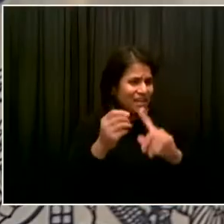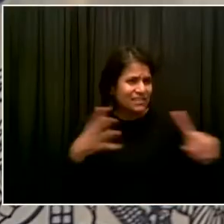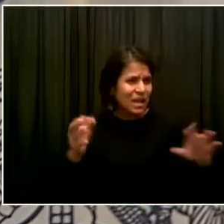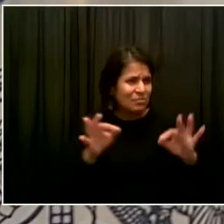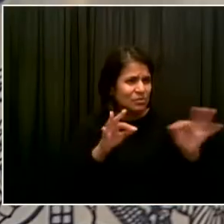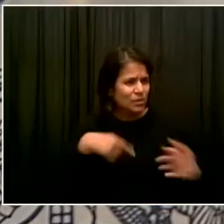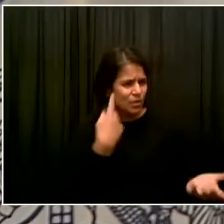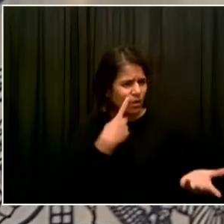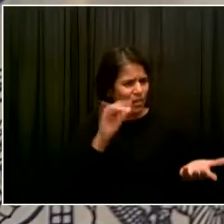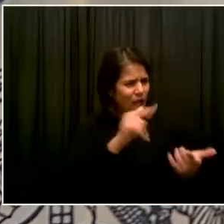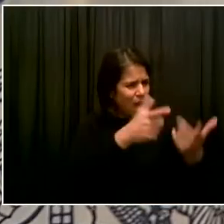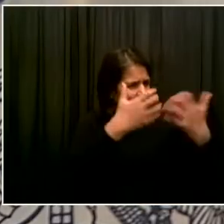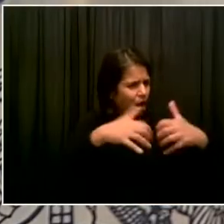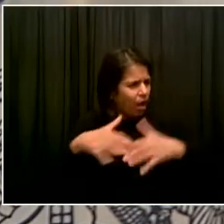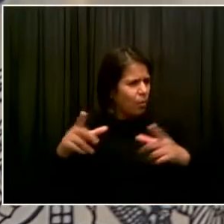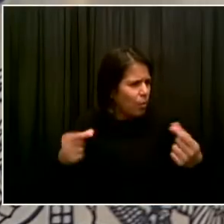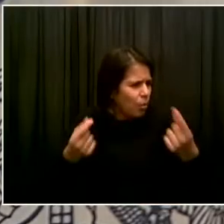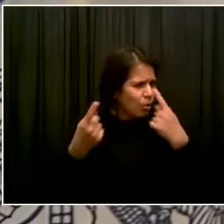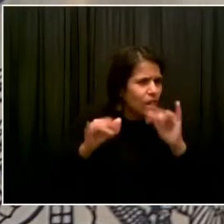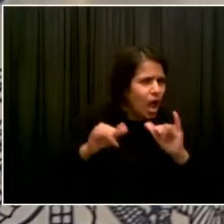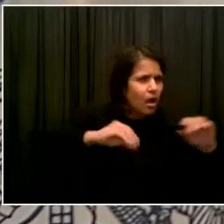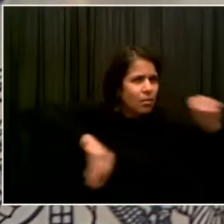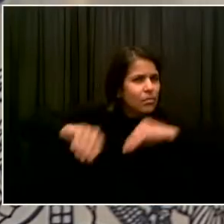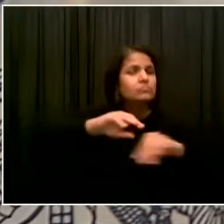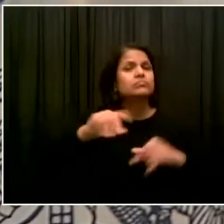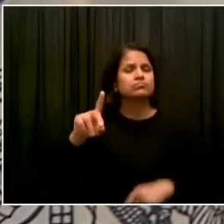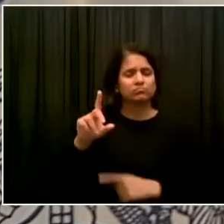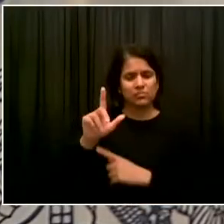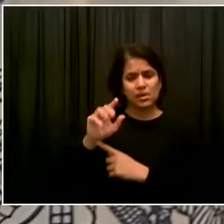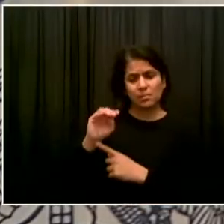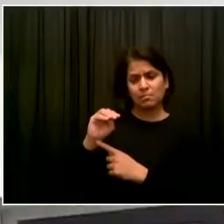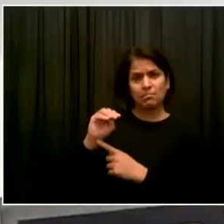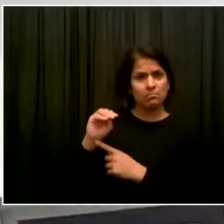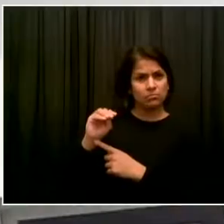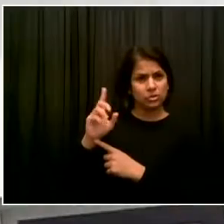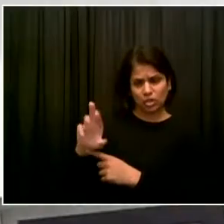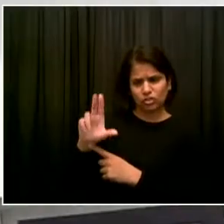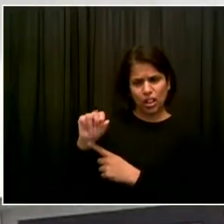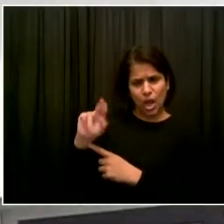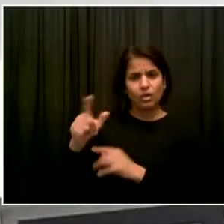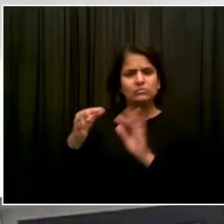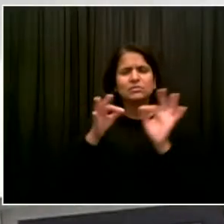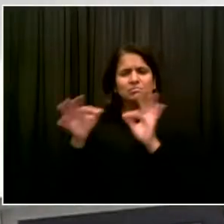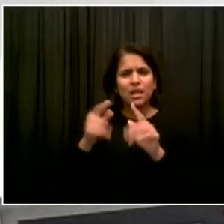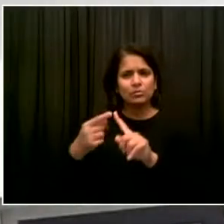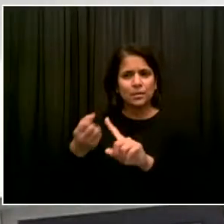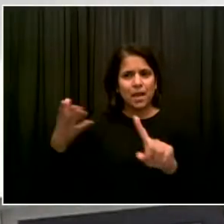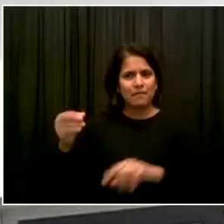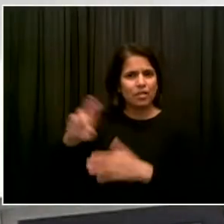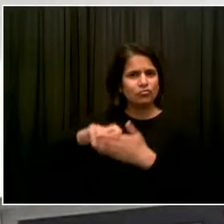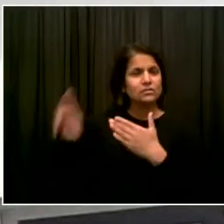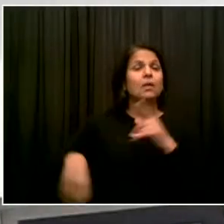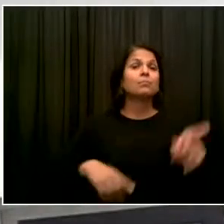TO HOW YOU MAKE SURE L ALTHE SITES ARE RUNNING WELL AND TED, IF YOU COULD TALK ABOUT